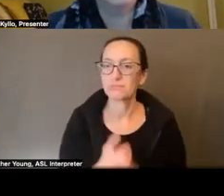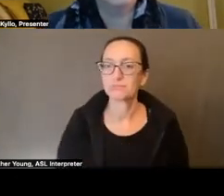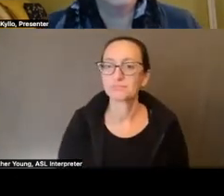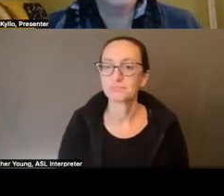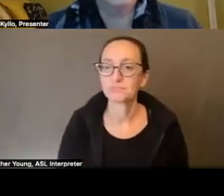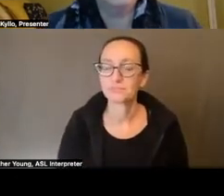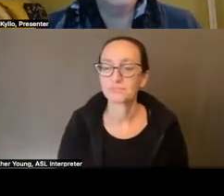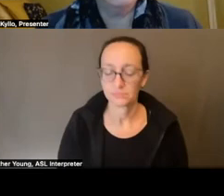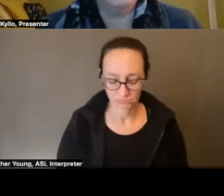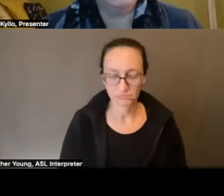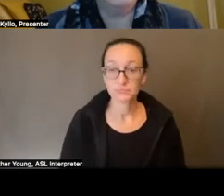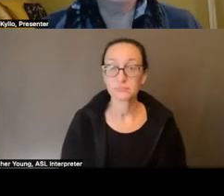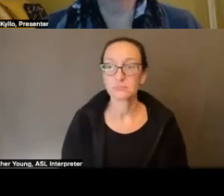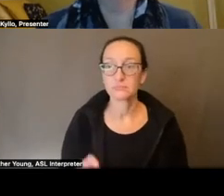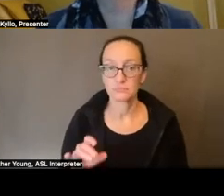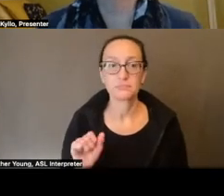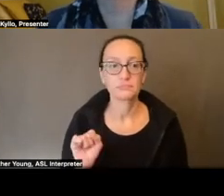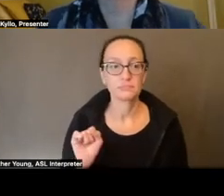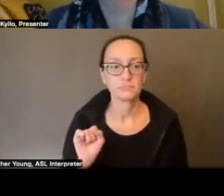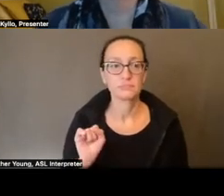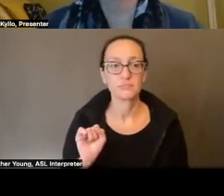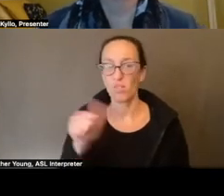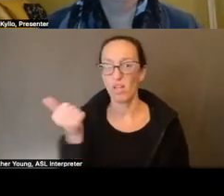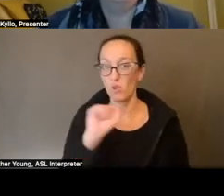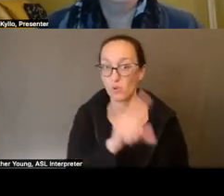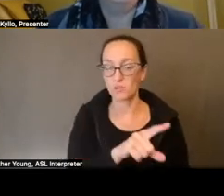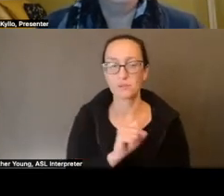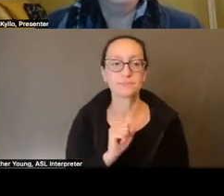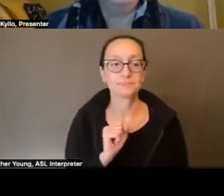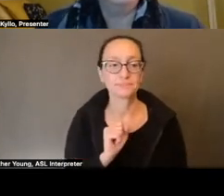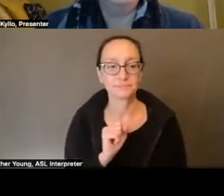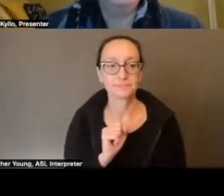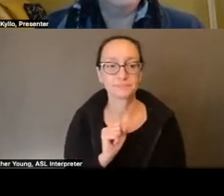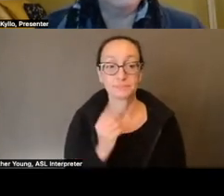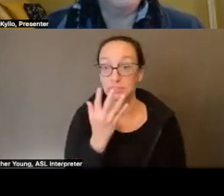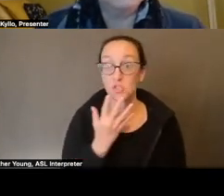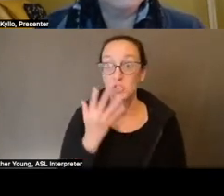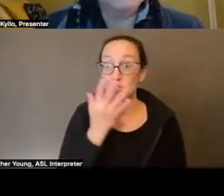So, a question: Is cued speech a language? It is not a language,